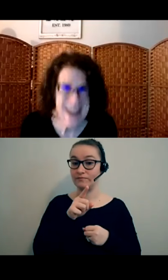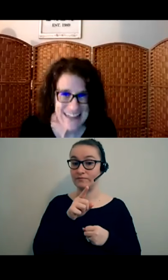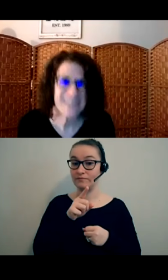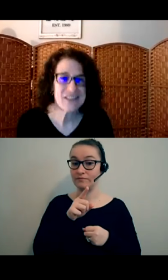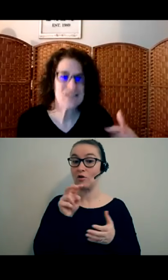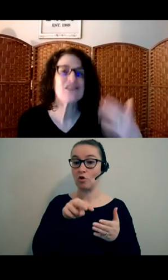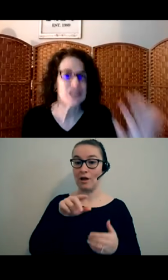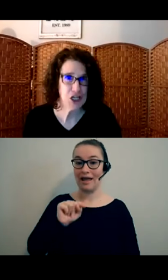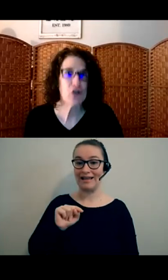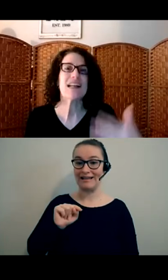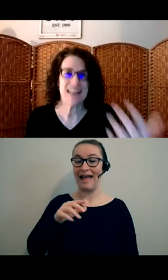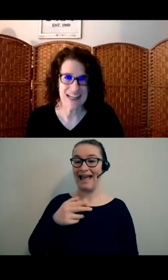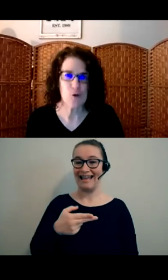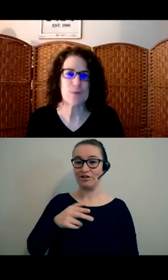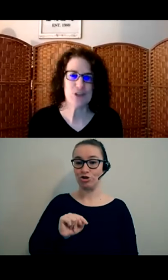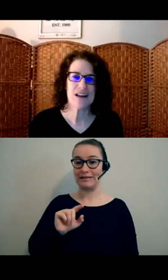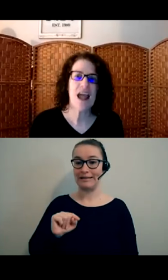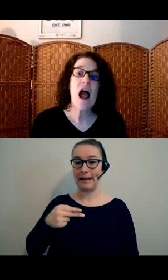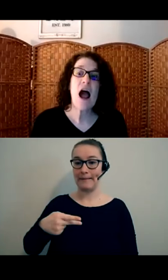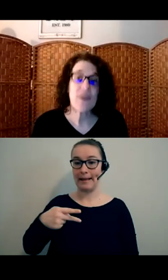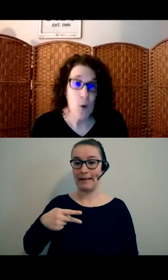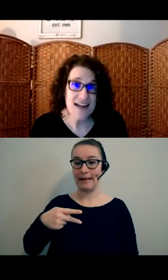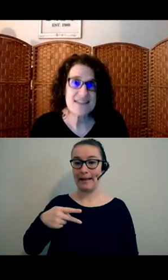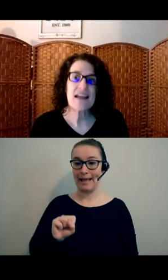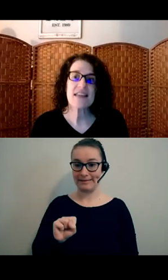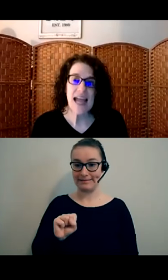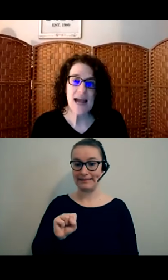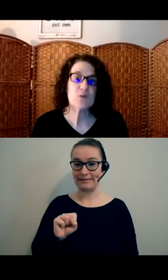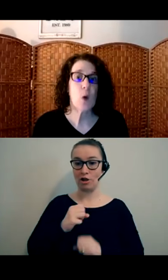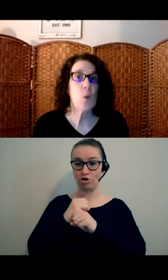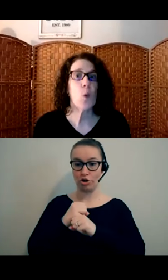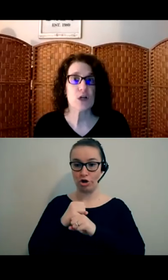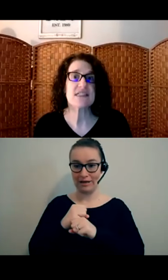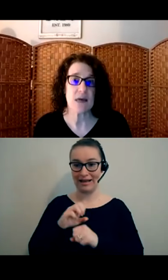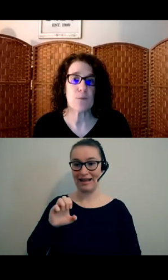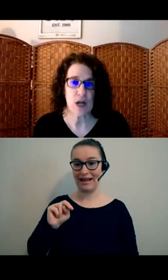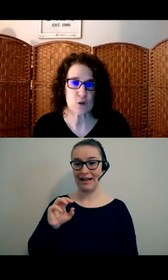security encryption, otherwise, the captions won't work in some browsers.